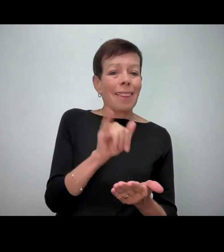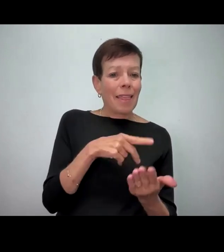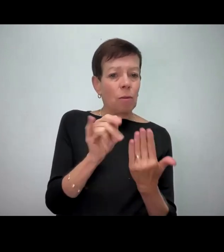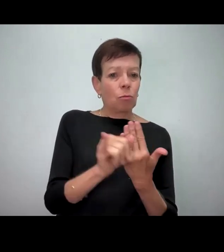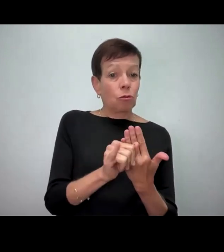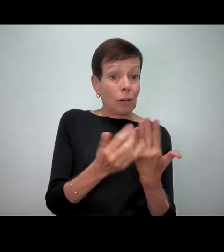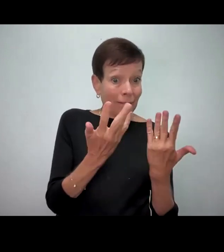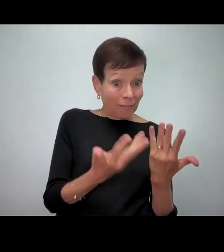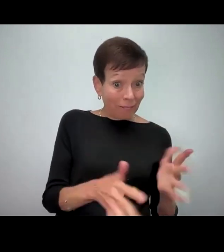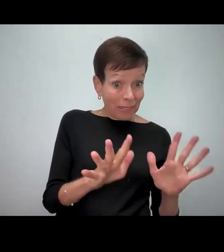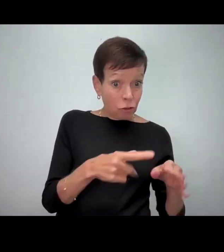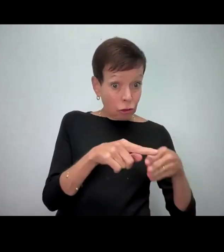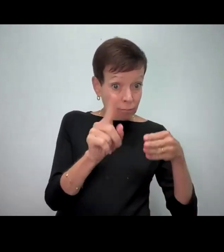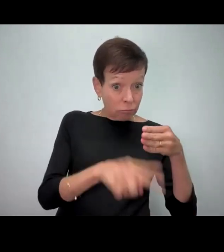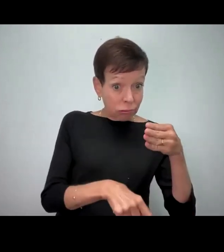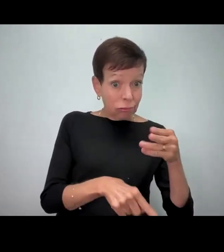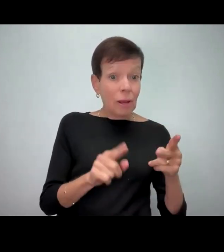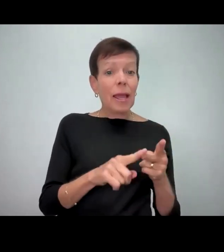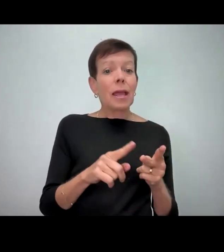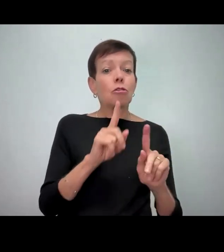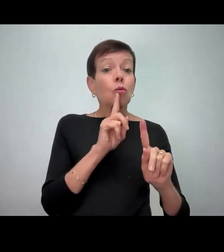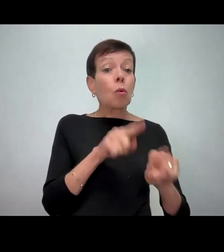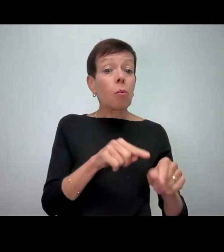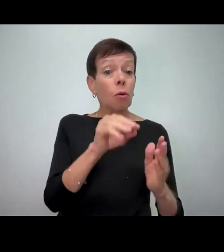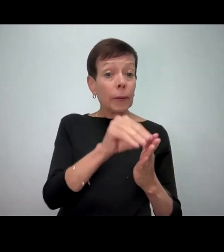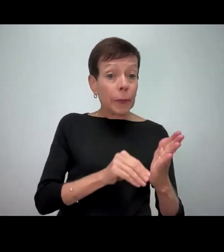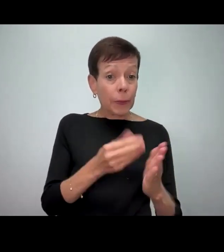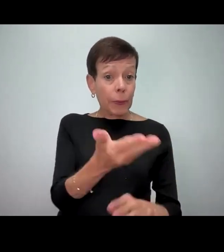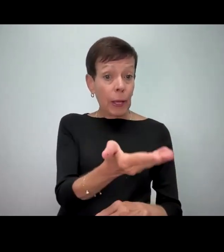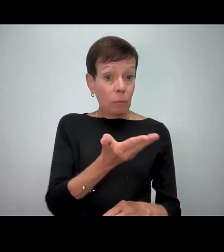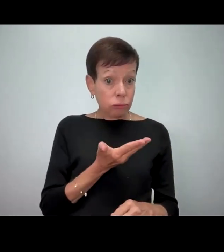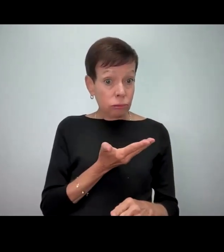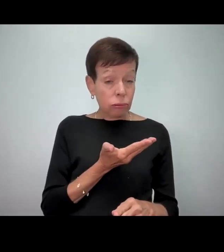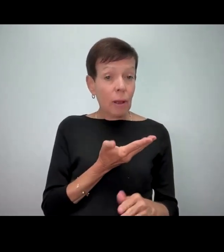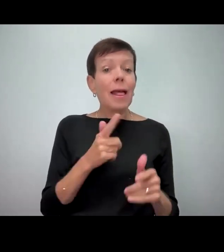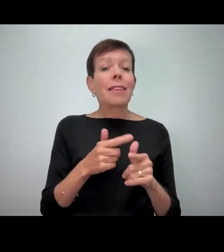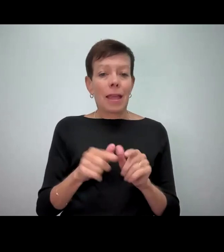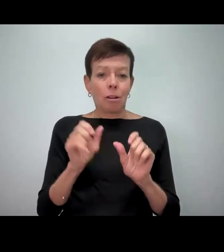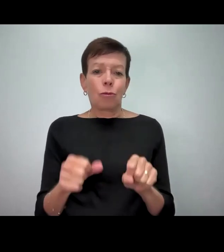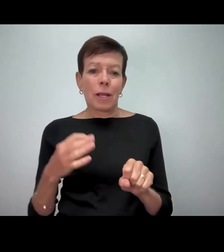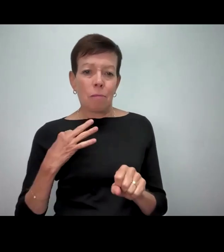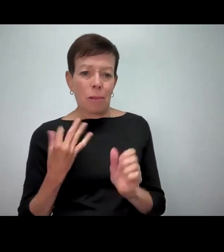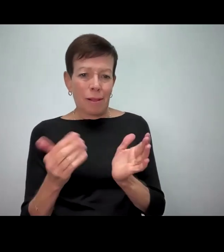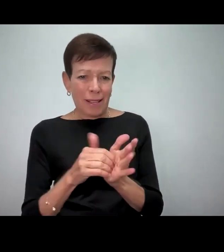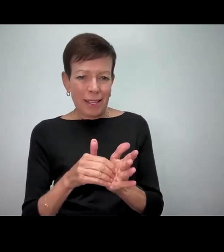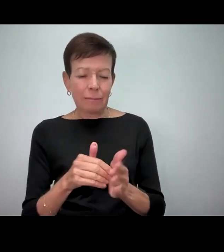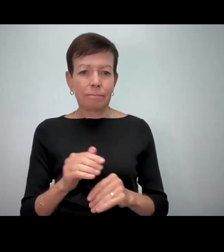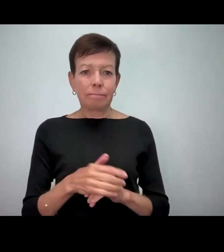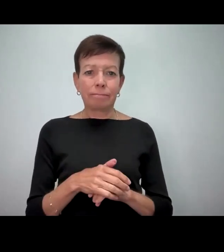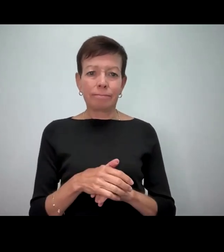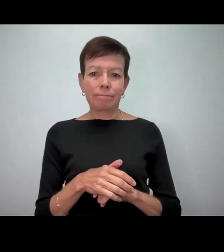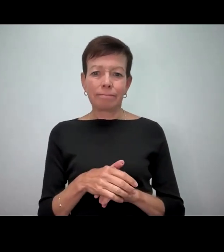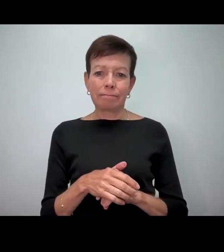apply for another year if you're doing them one after another. We do have some groups that from